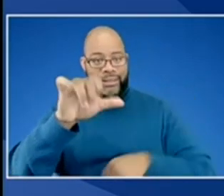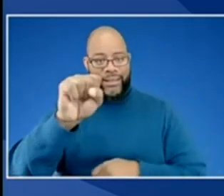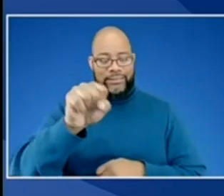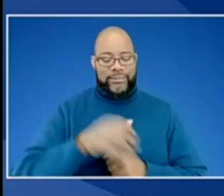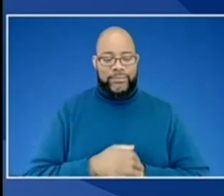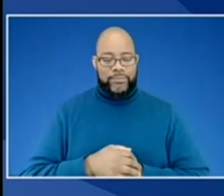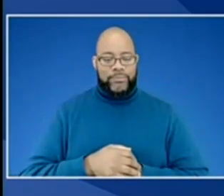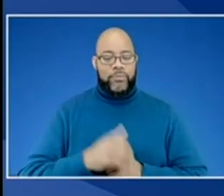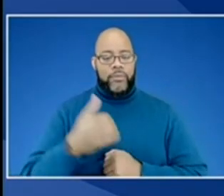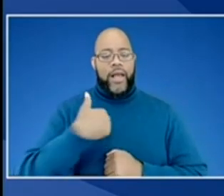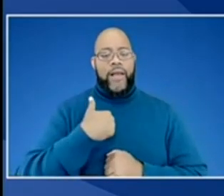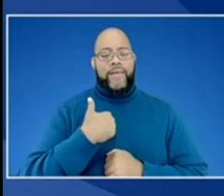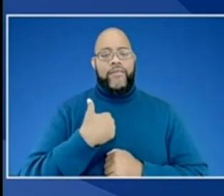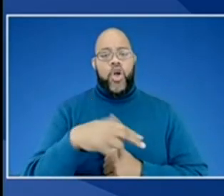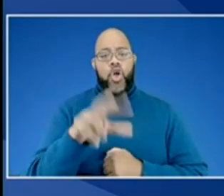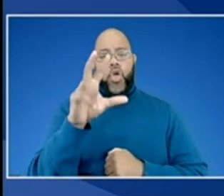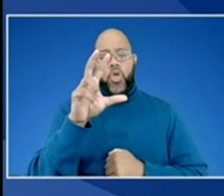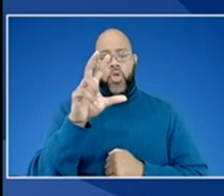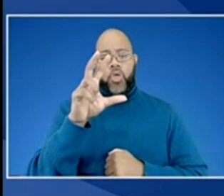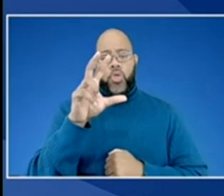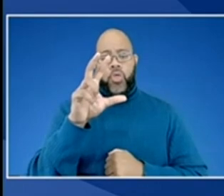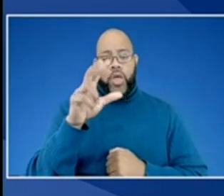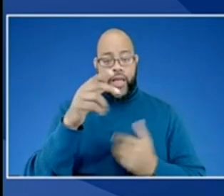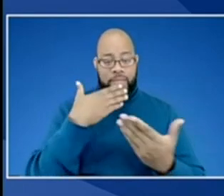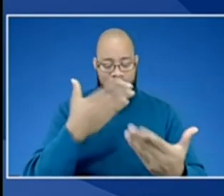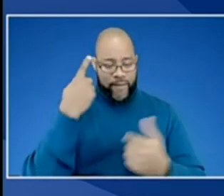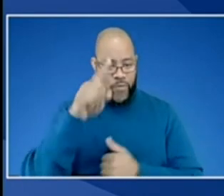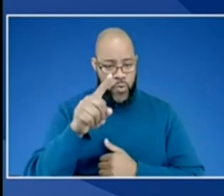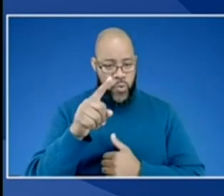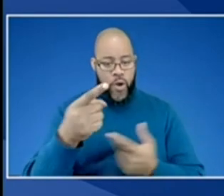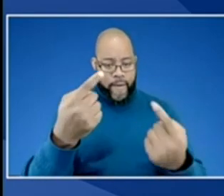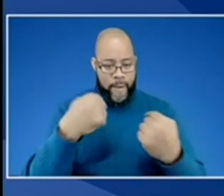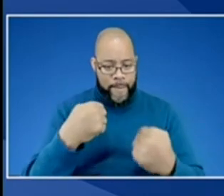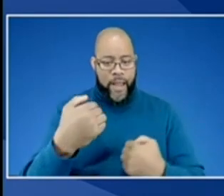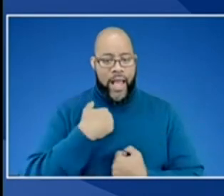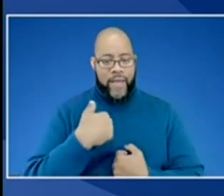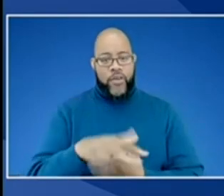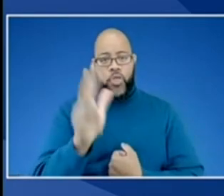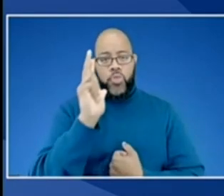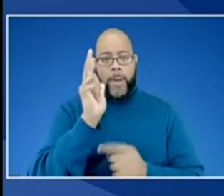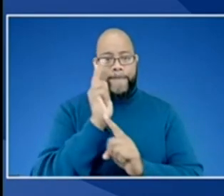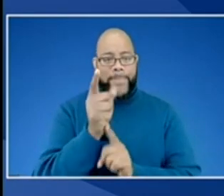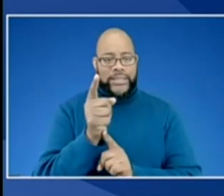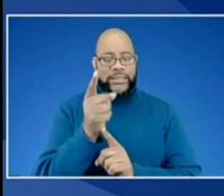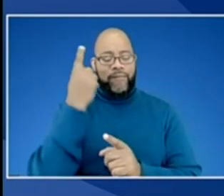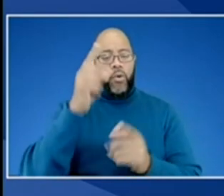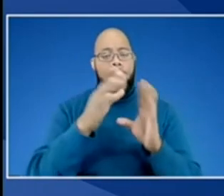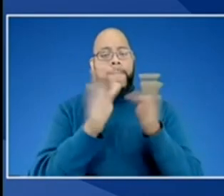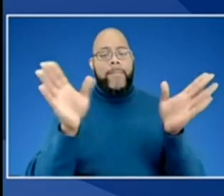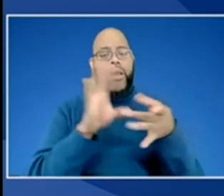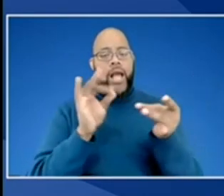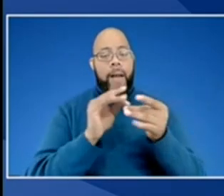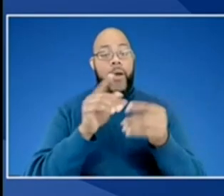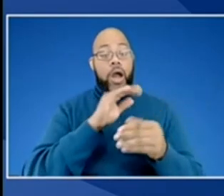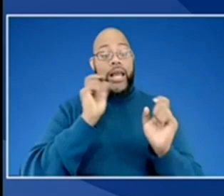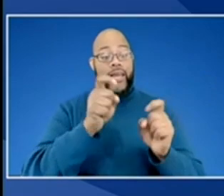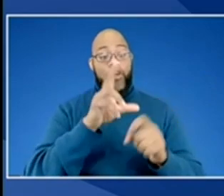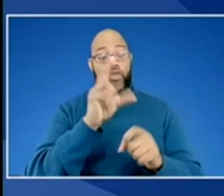You will have a- thank you for coming in. You'll have three minutes for public comment. You will be given a 30-second